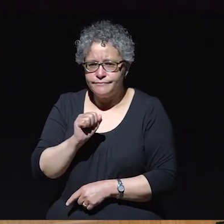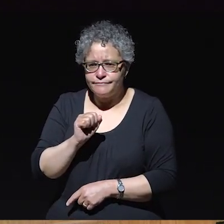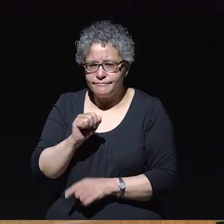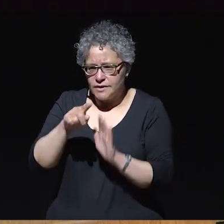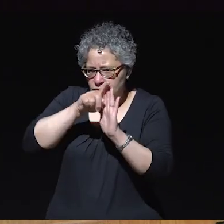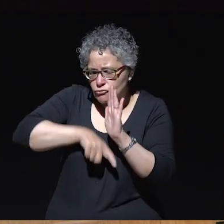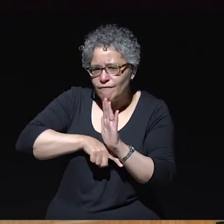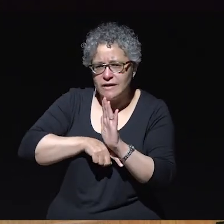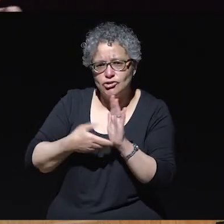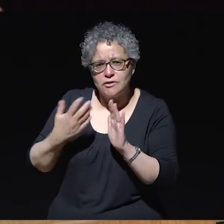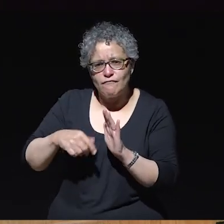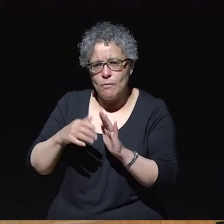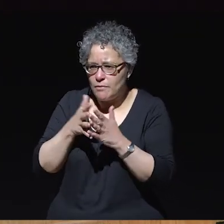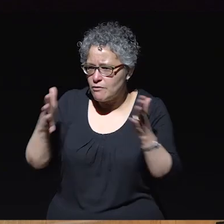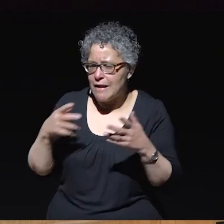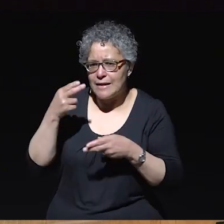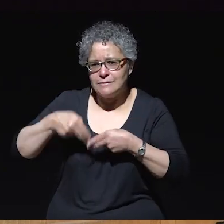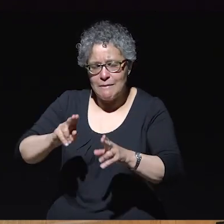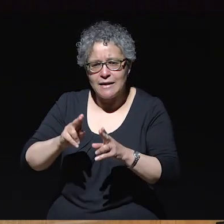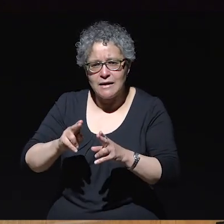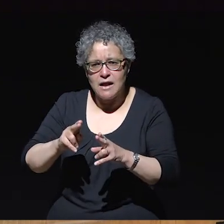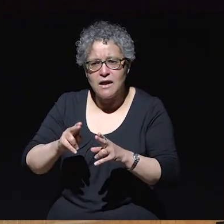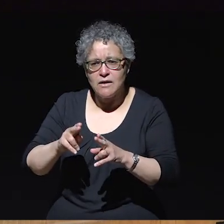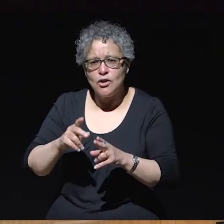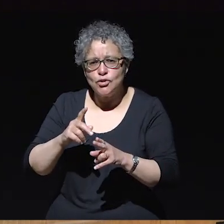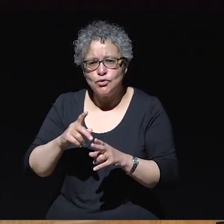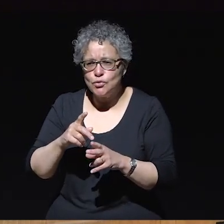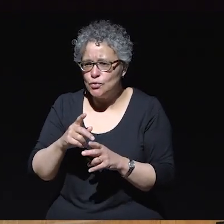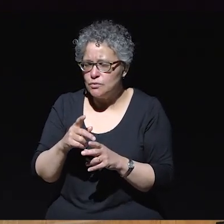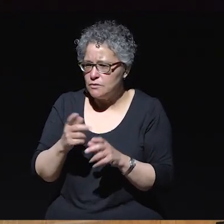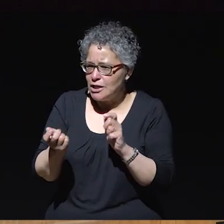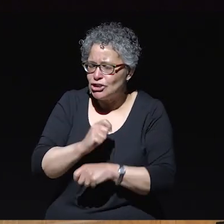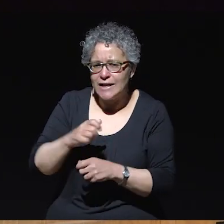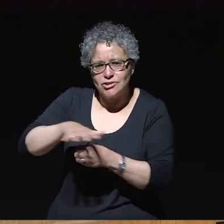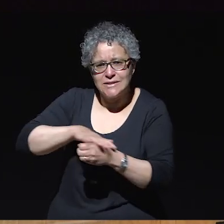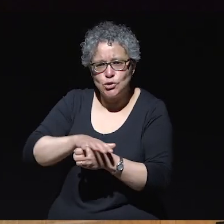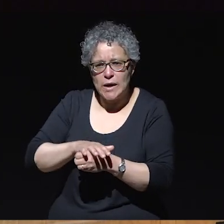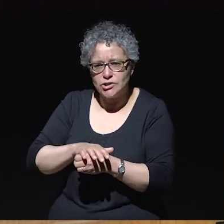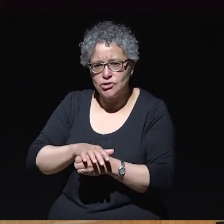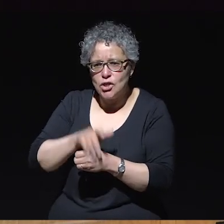to actually redress the absence of people, as he would say, "like me".